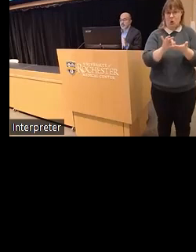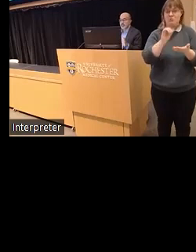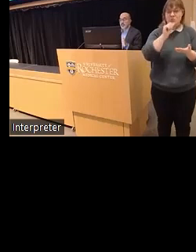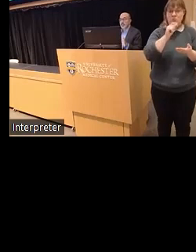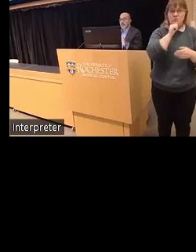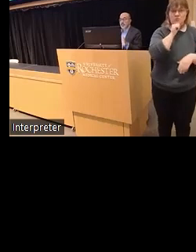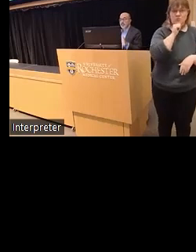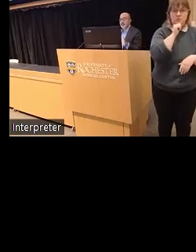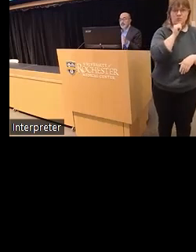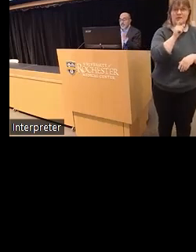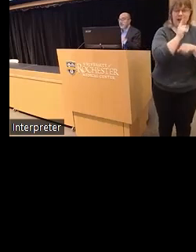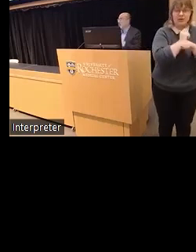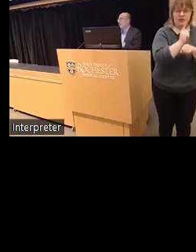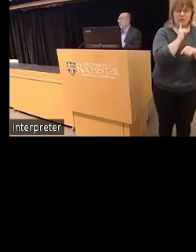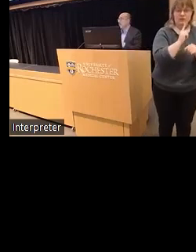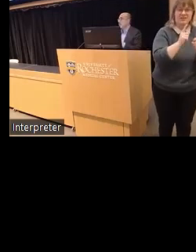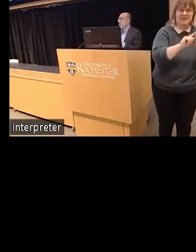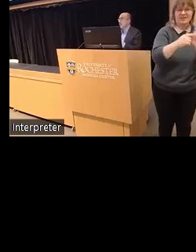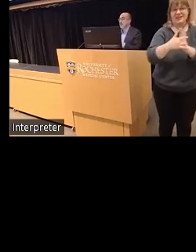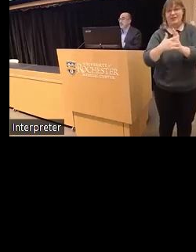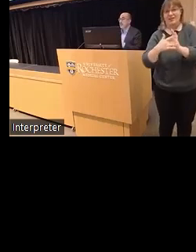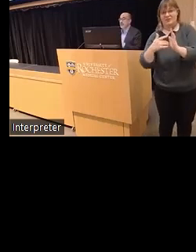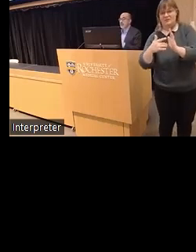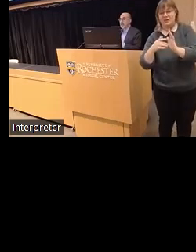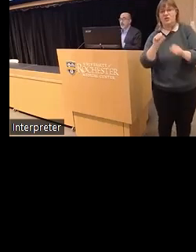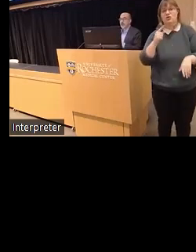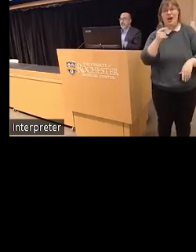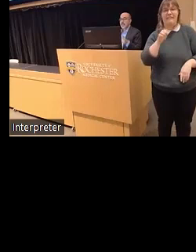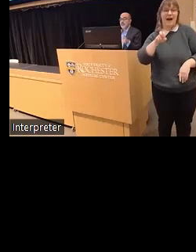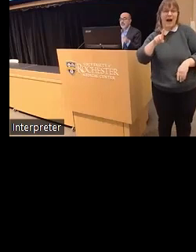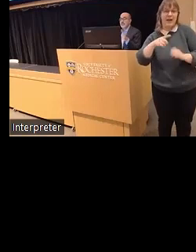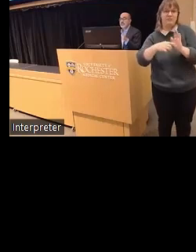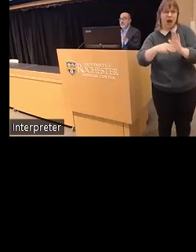technique um this a slightly different technique called stratified modeling um and we applied it